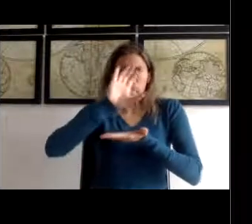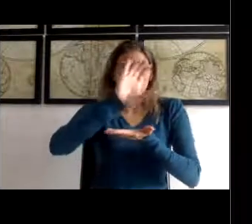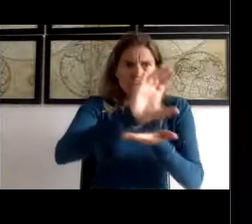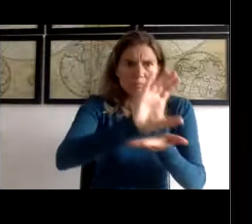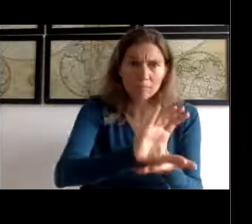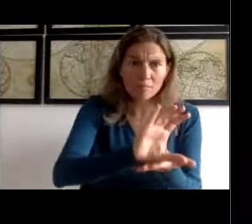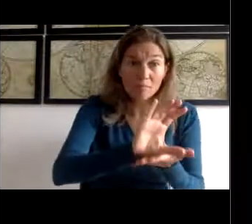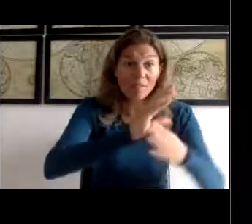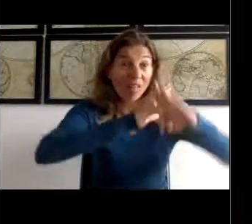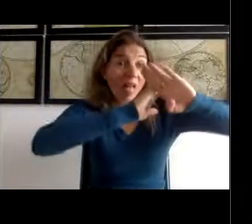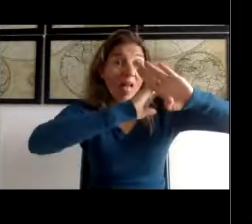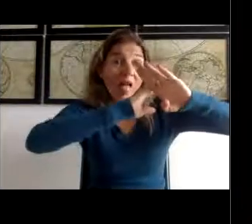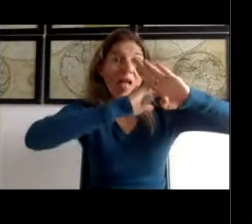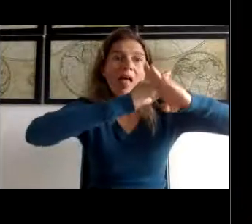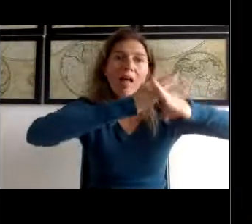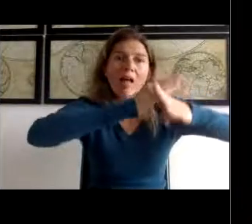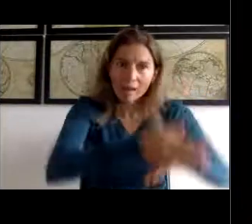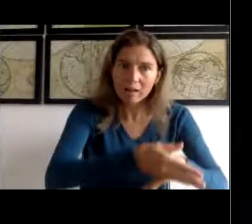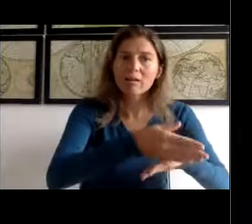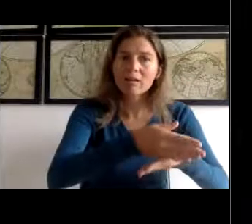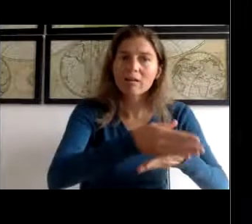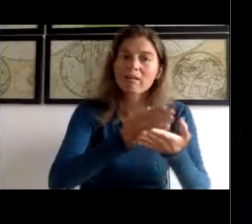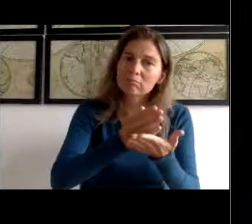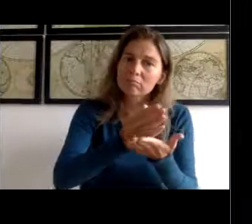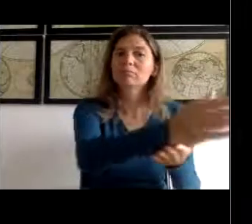Skill transfer is one of the important factors.